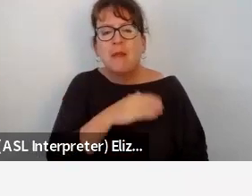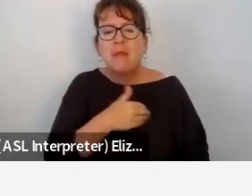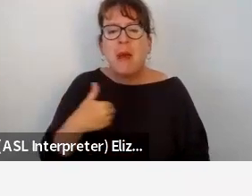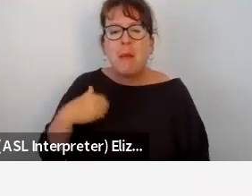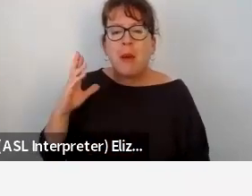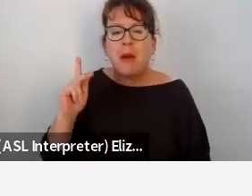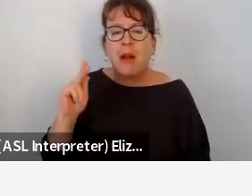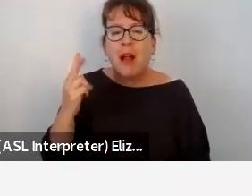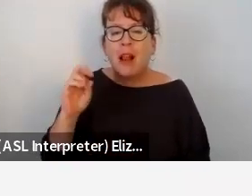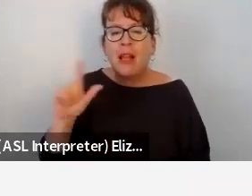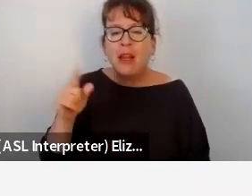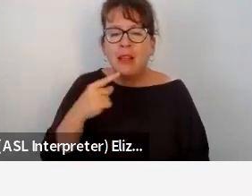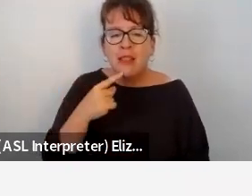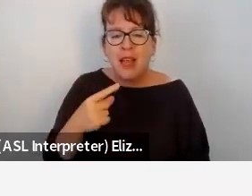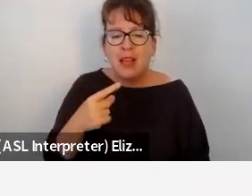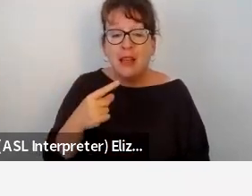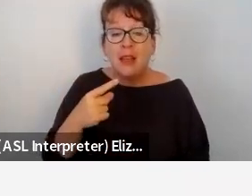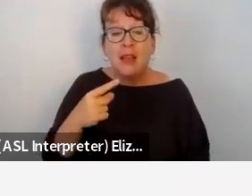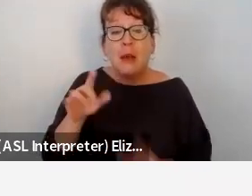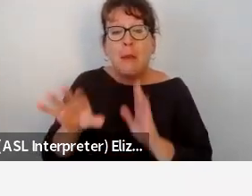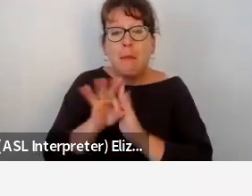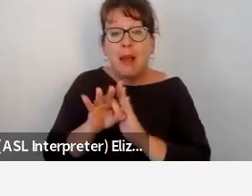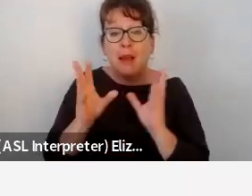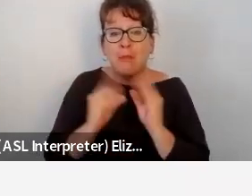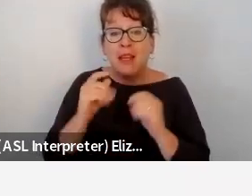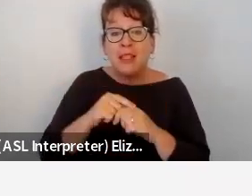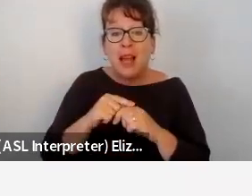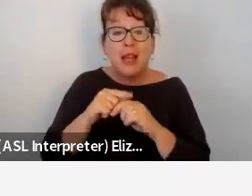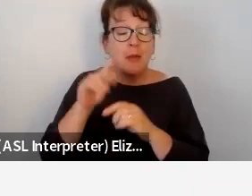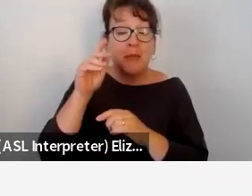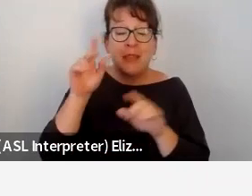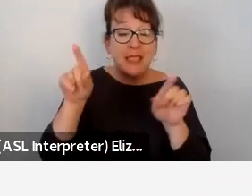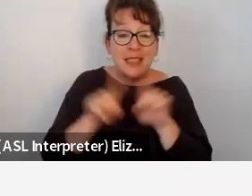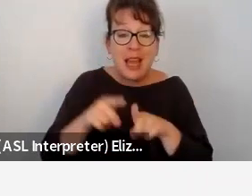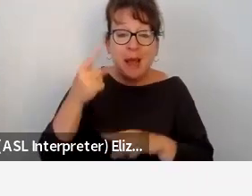up for this important work. For a funding floor, we're anticipating a pretty low funding floor.